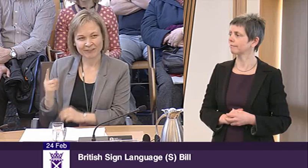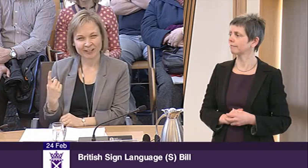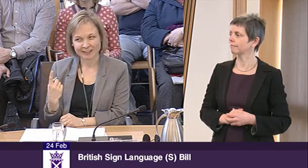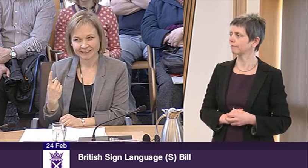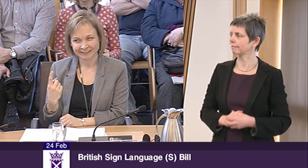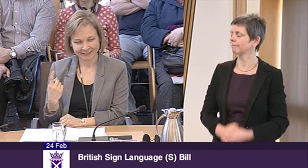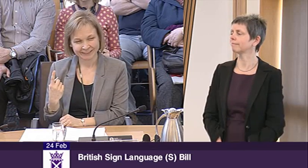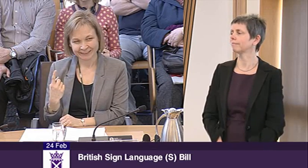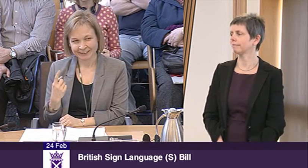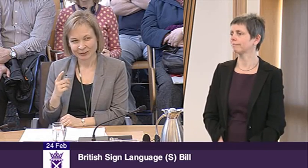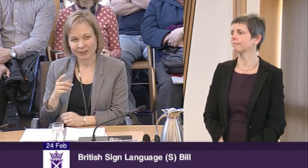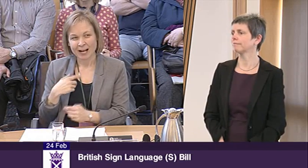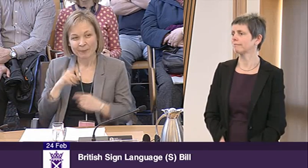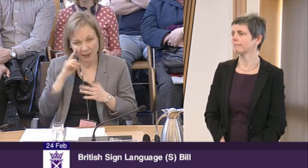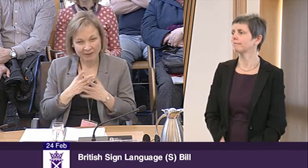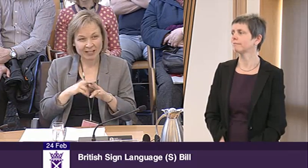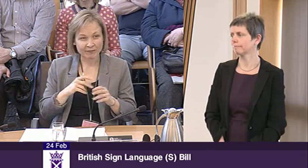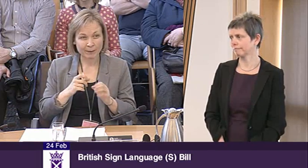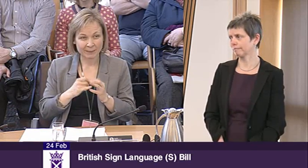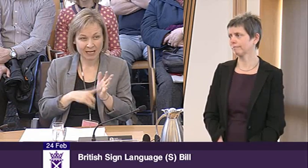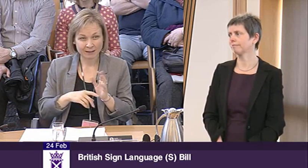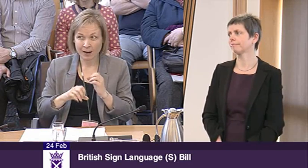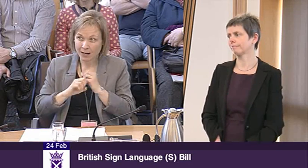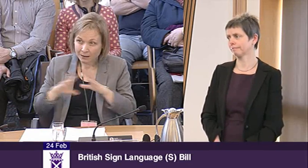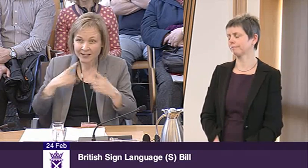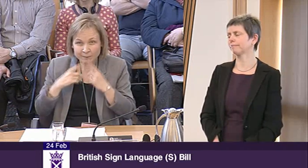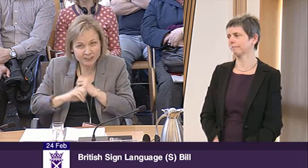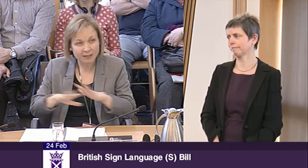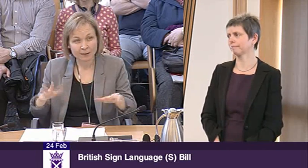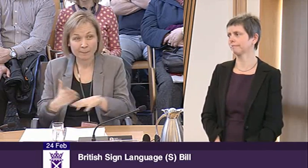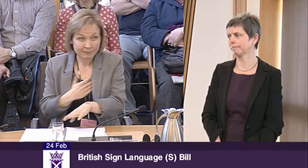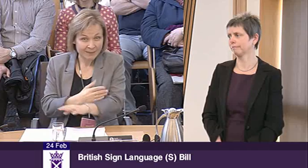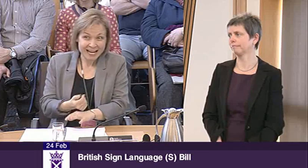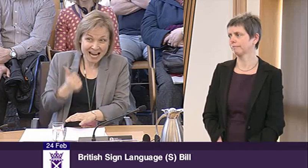not have that mind view—they think of it as a disability first. Once BSL becomes much